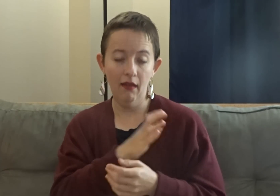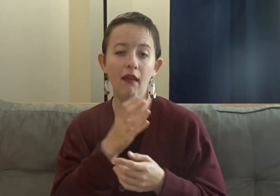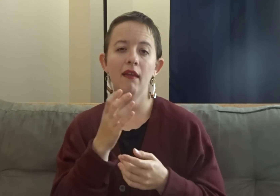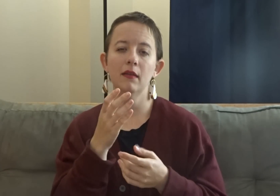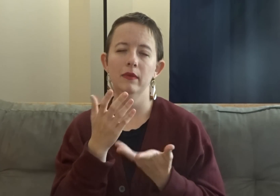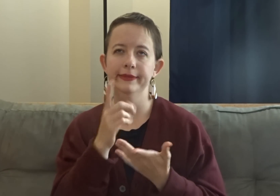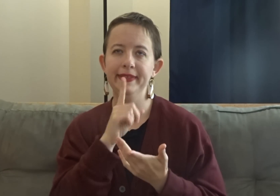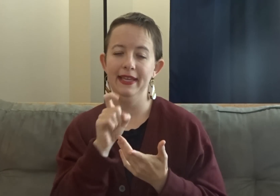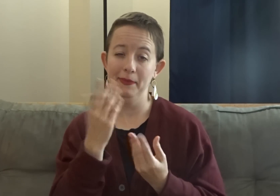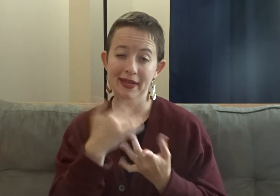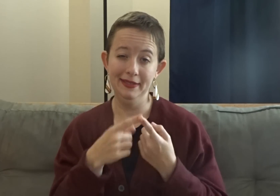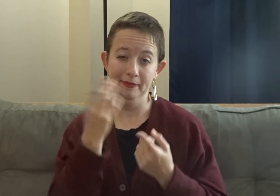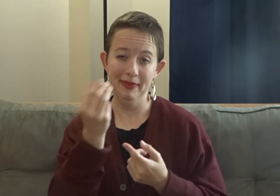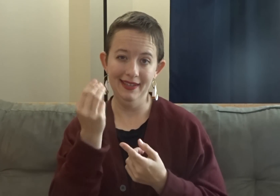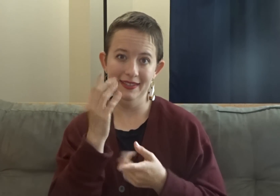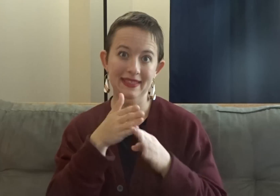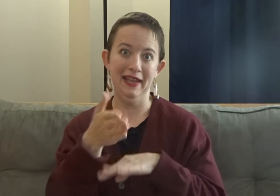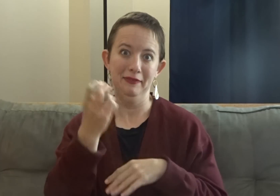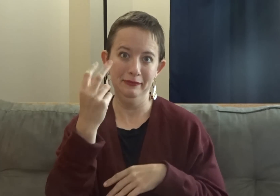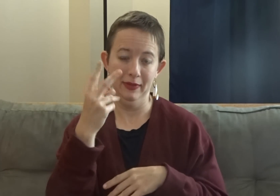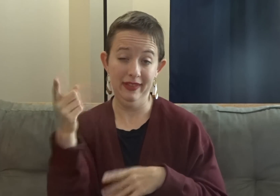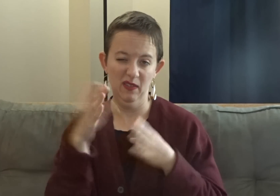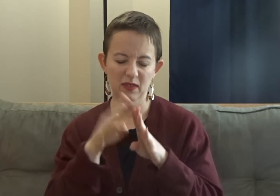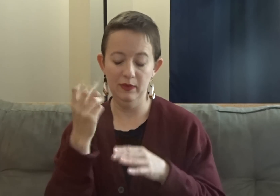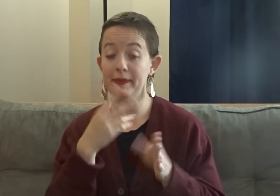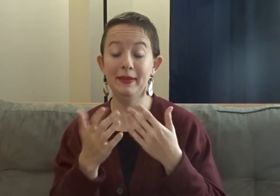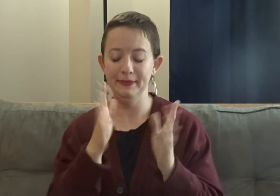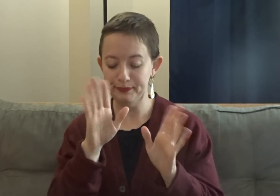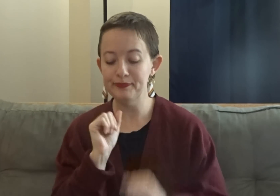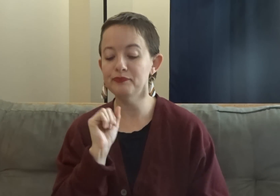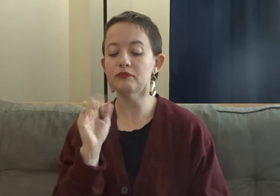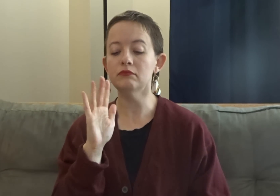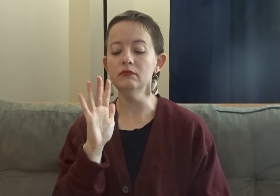I informed the clinic. Well, really I had to wait until Monday cause it was after 12:00p and they closed at 12.